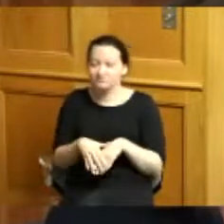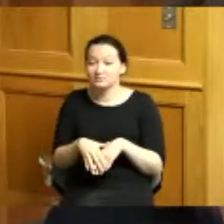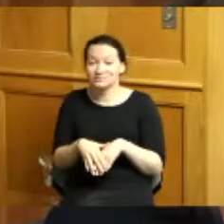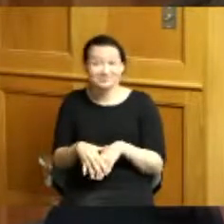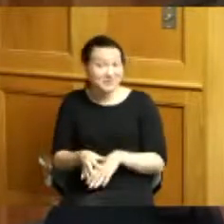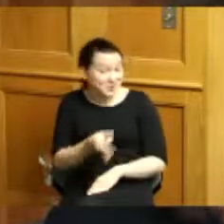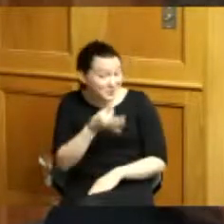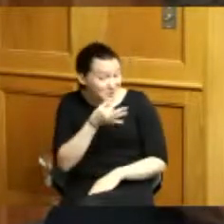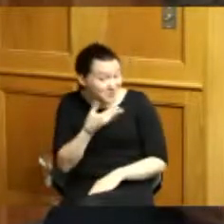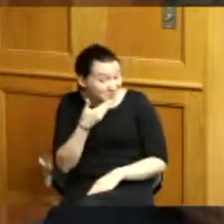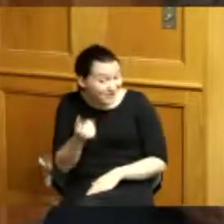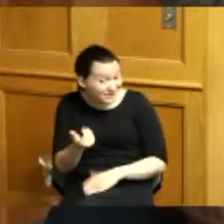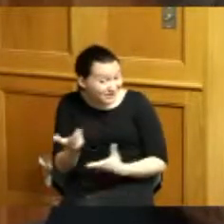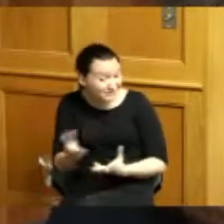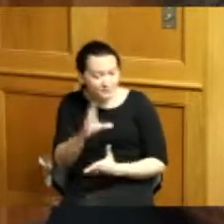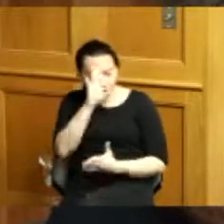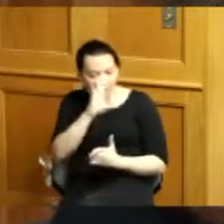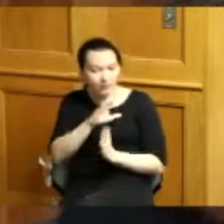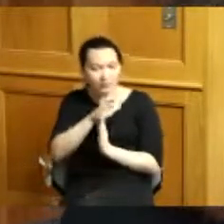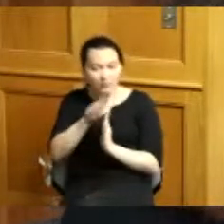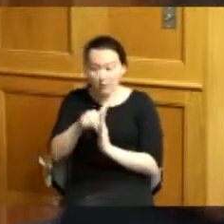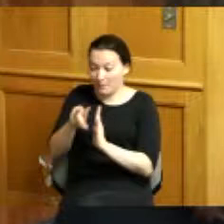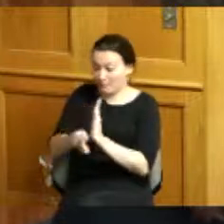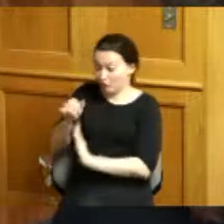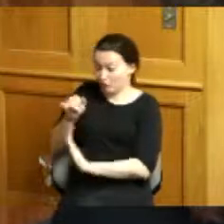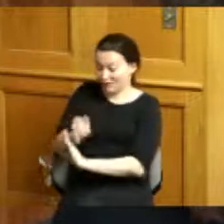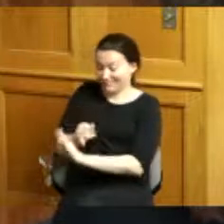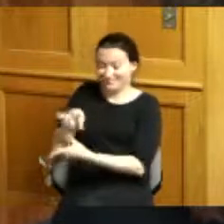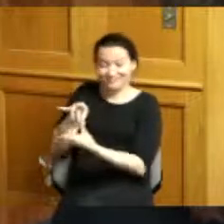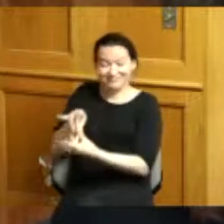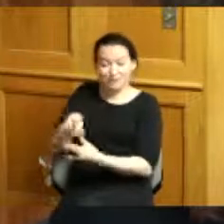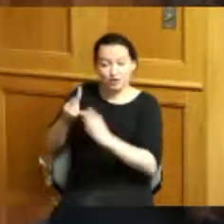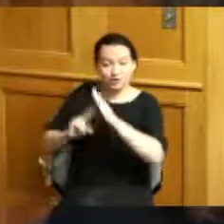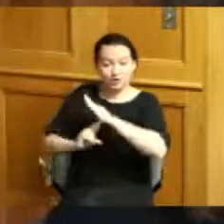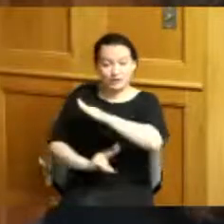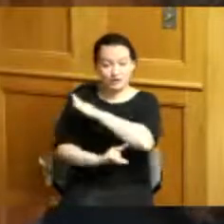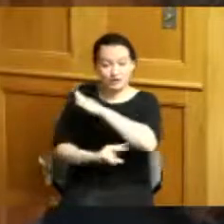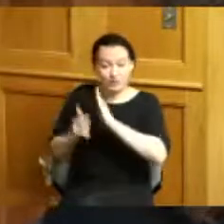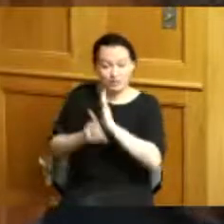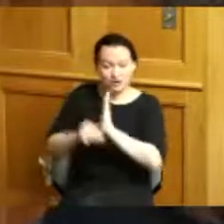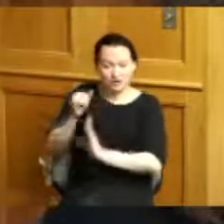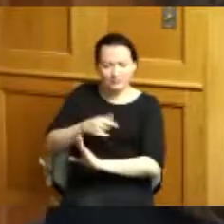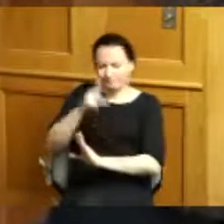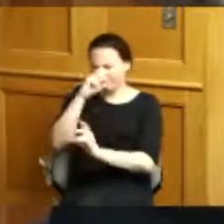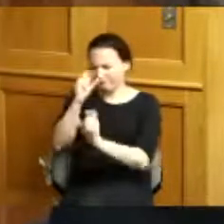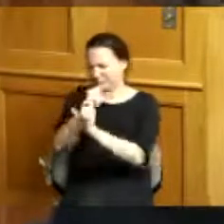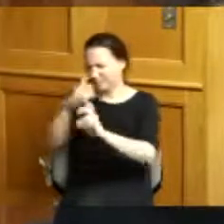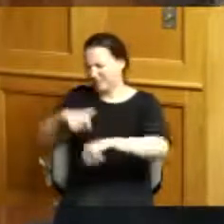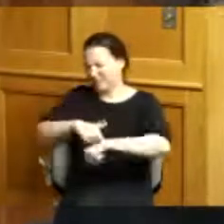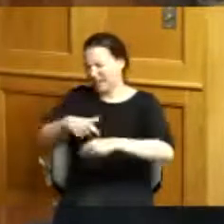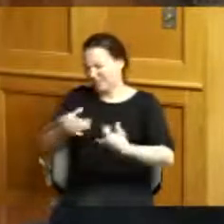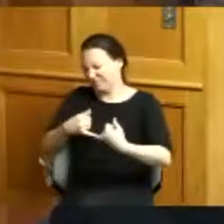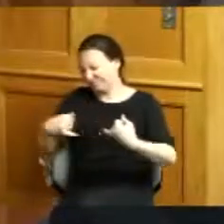the better as we all know with all of these projects particularly the bridge projects but I just want to get an understanding of the timings and I understand you all right thanks